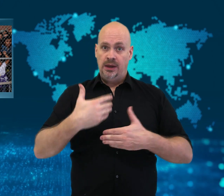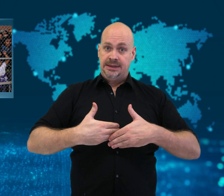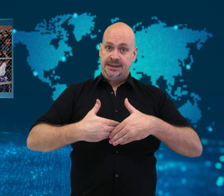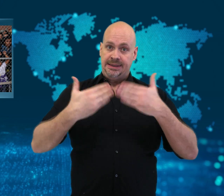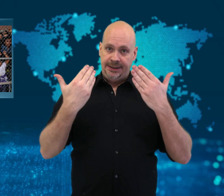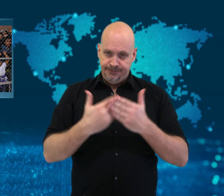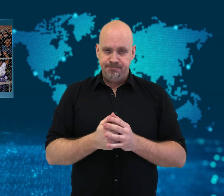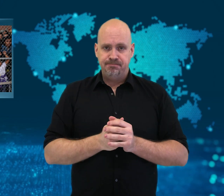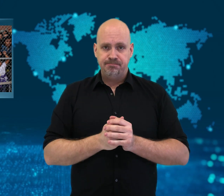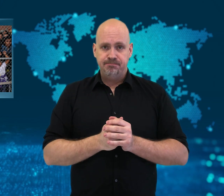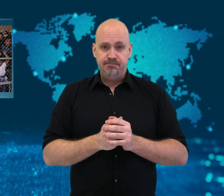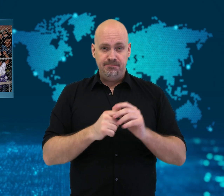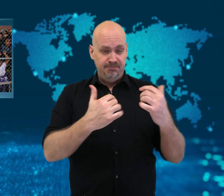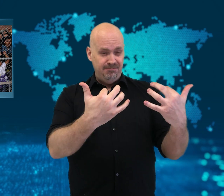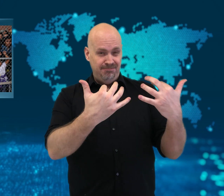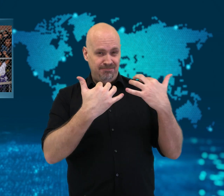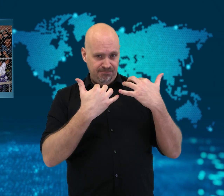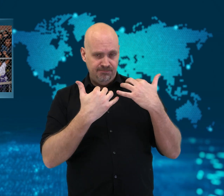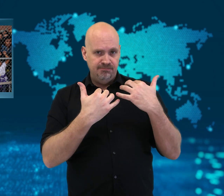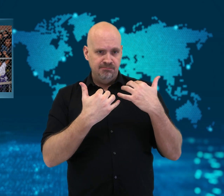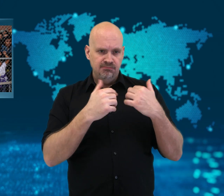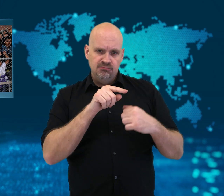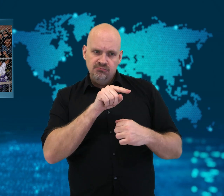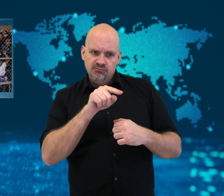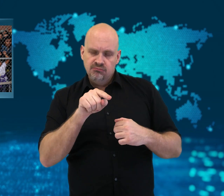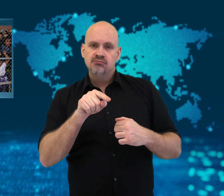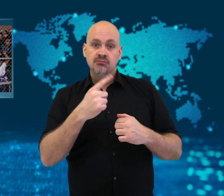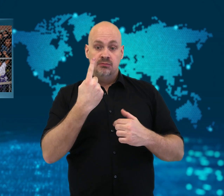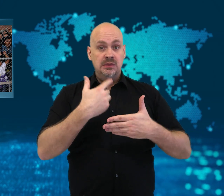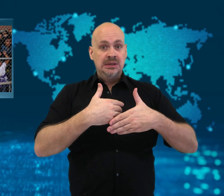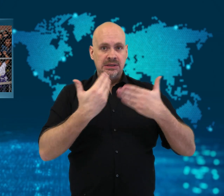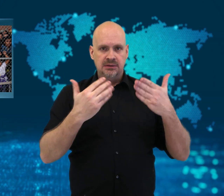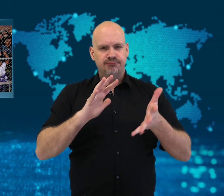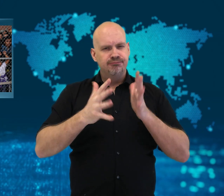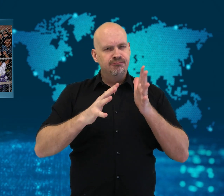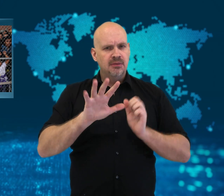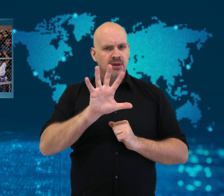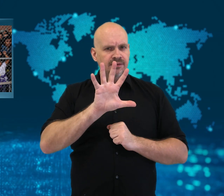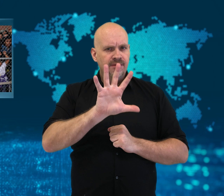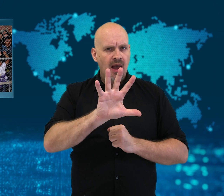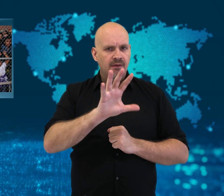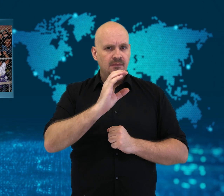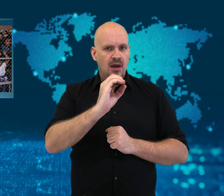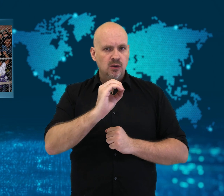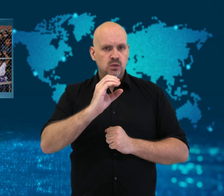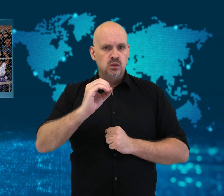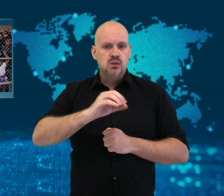Border authorities are seeing 4,000 to 5,000 people daily,